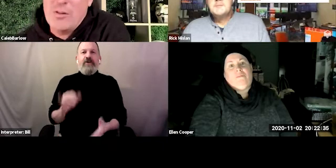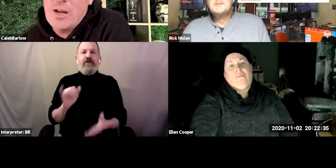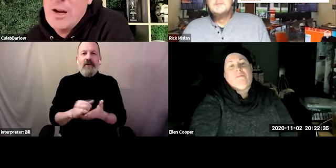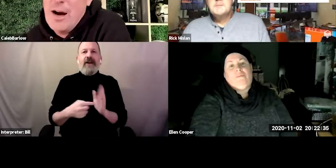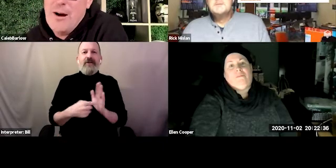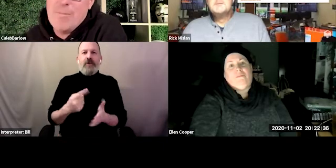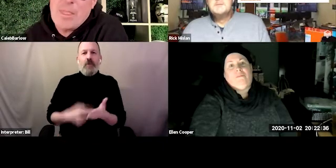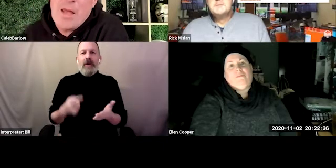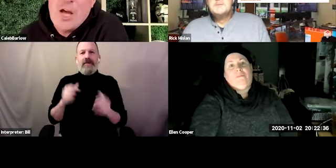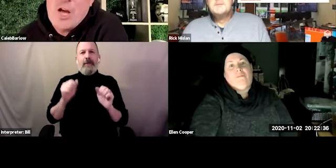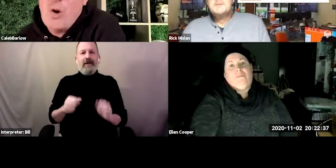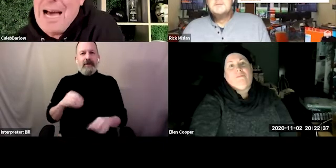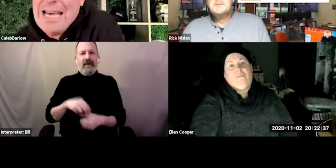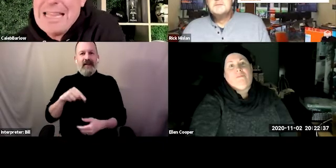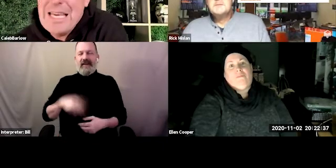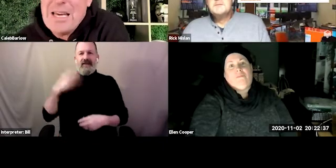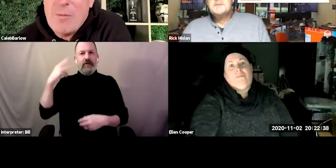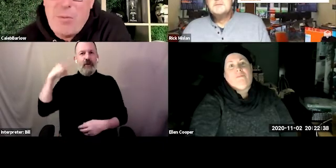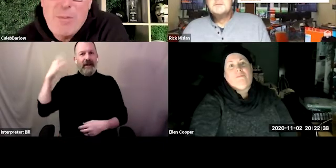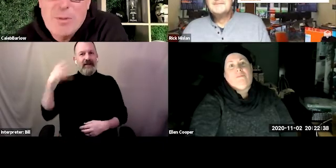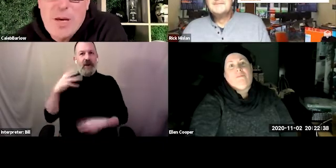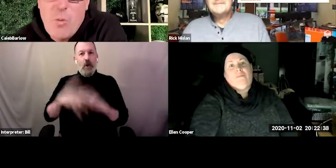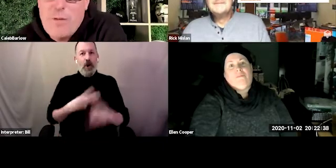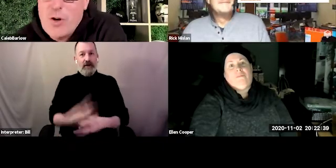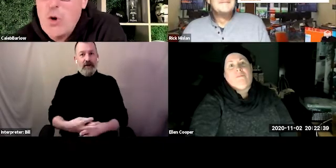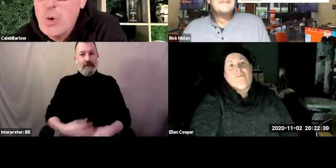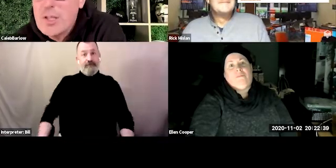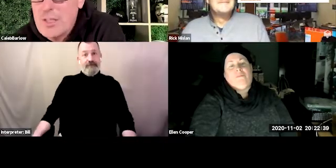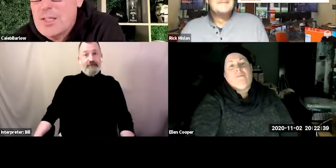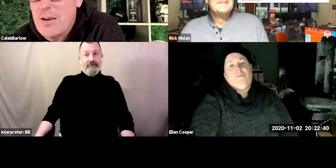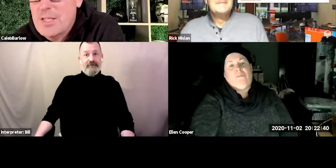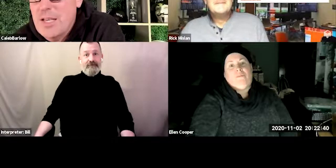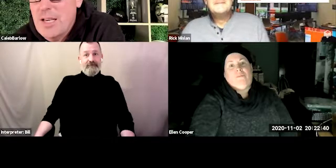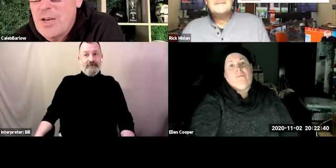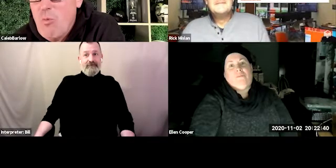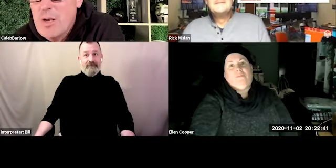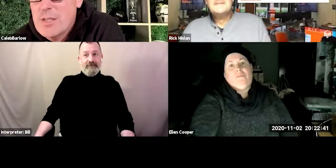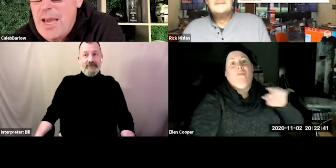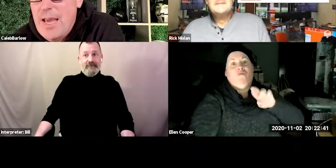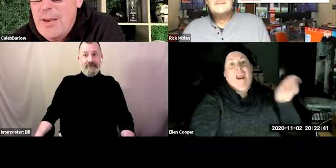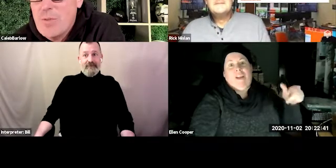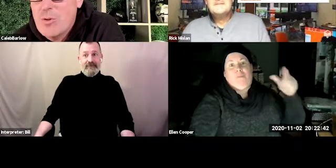CalebBarlow: Um, you know, I think probably one of the coolest things I've seen was a you know